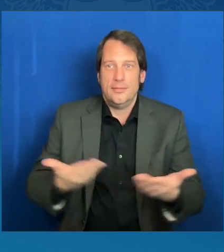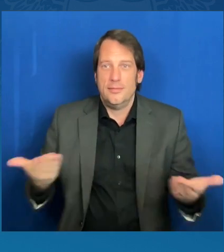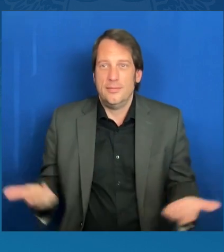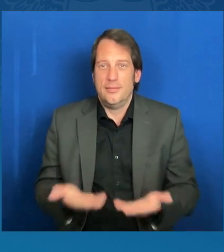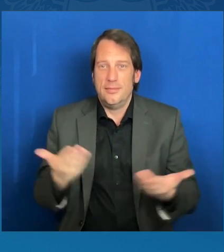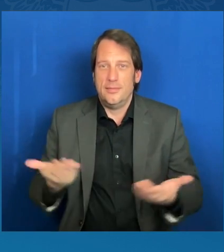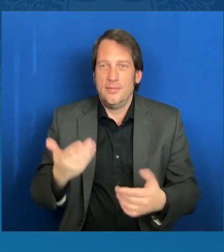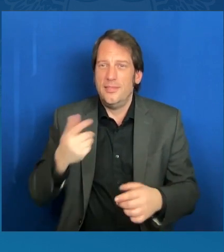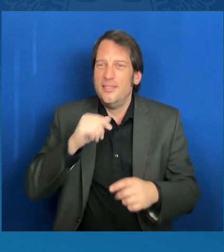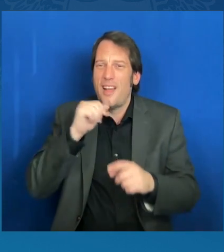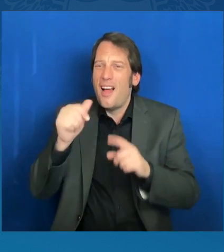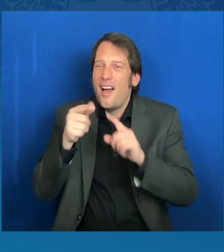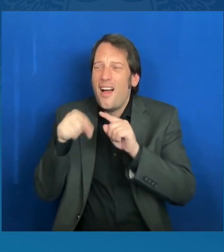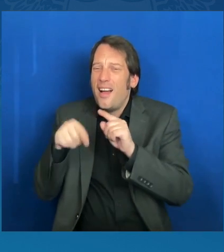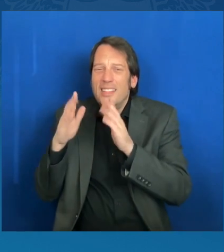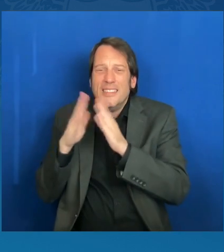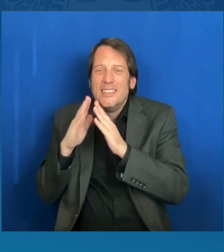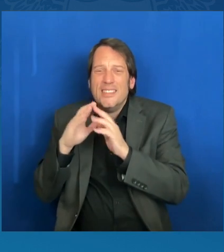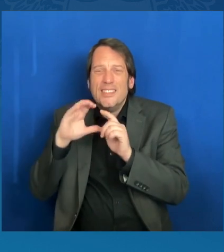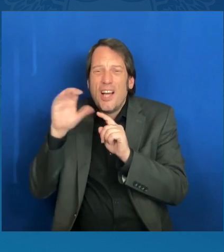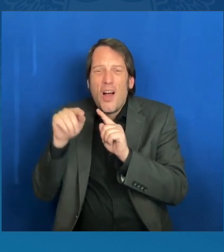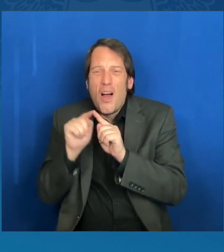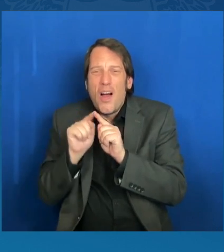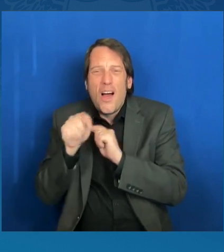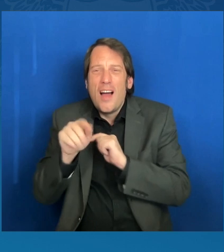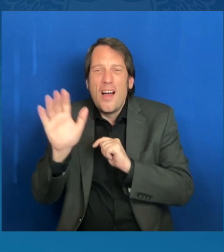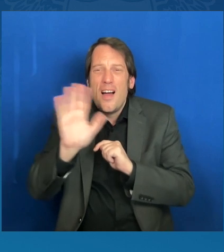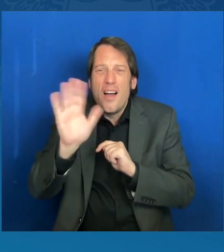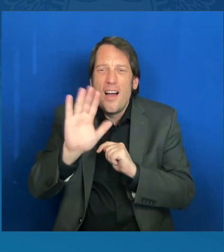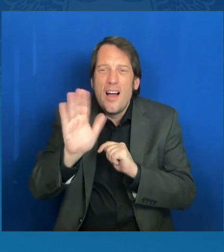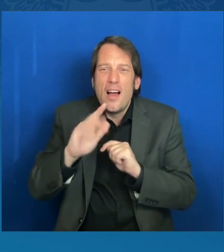I mean from the streets. My story is one of redemption.